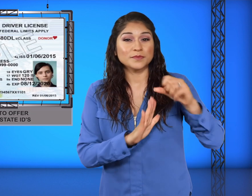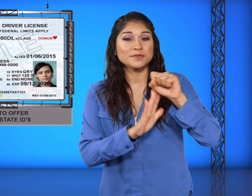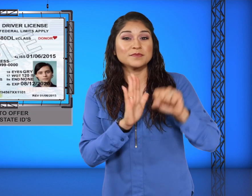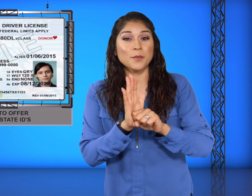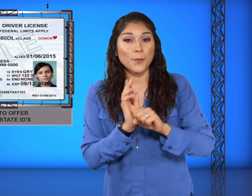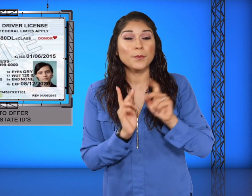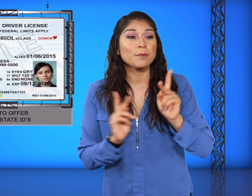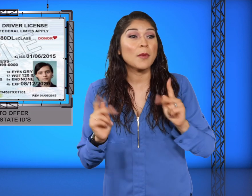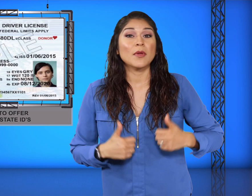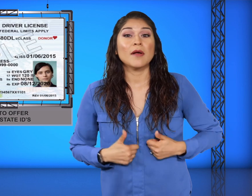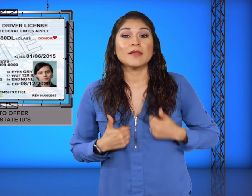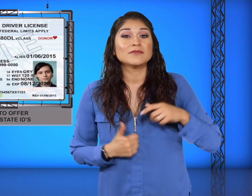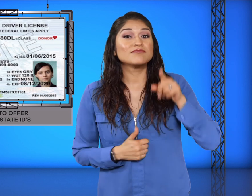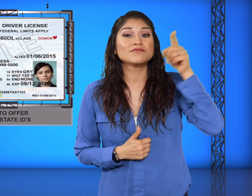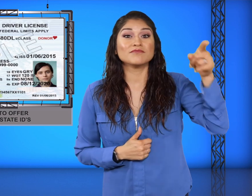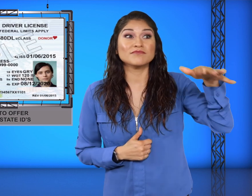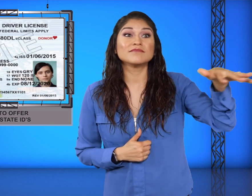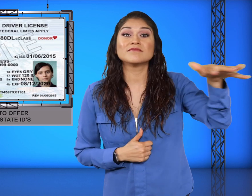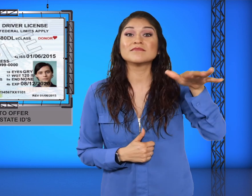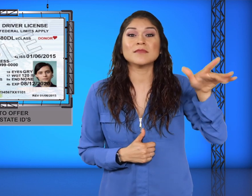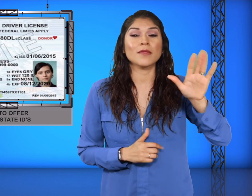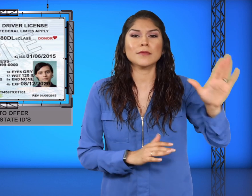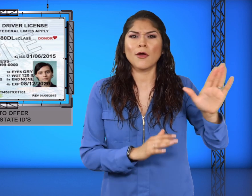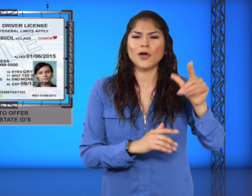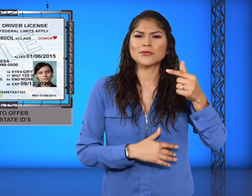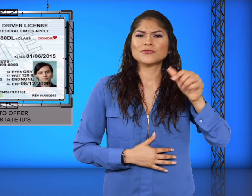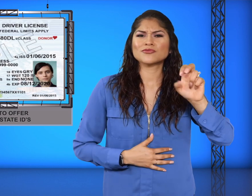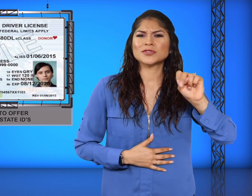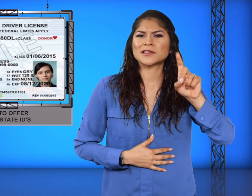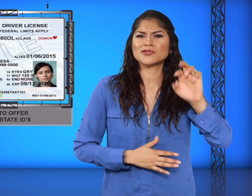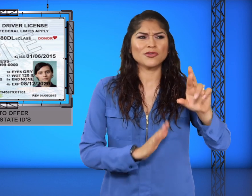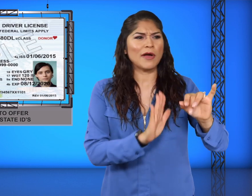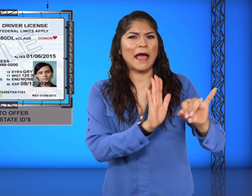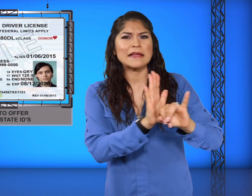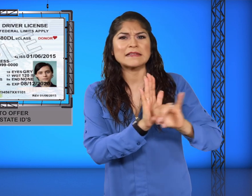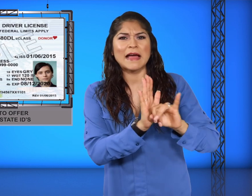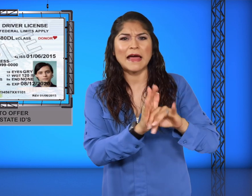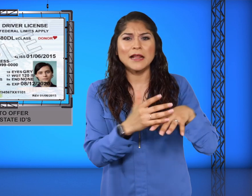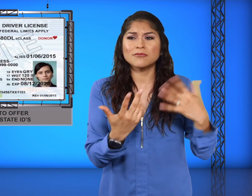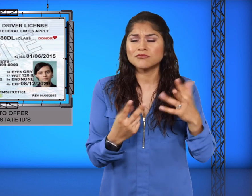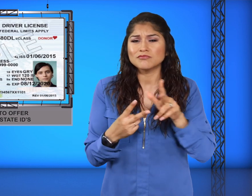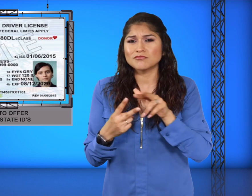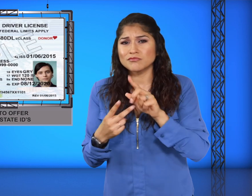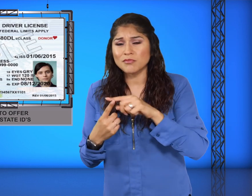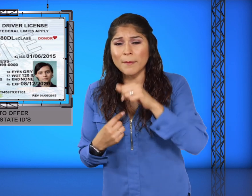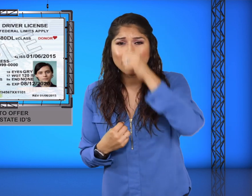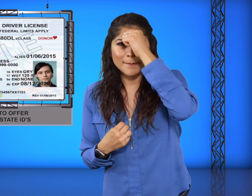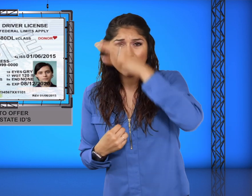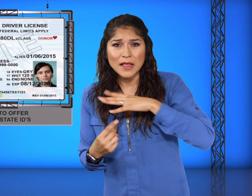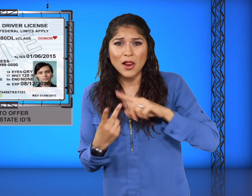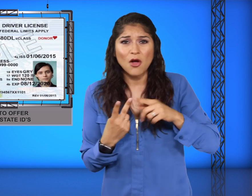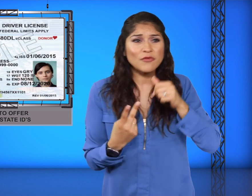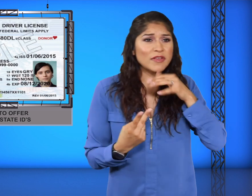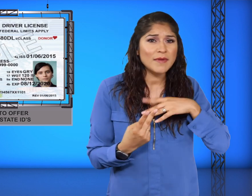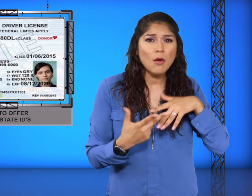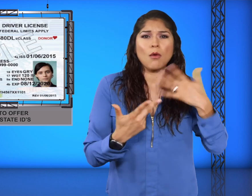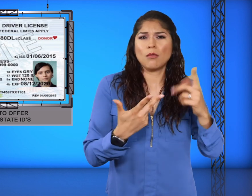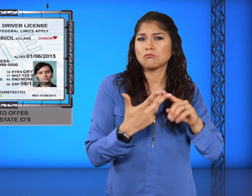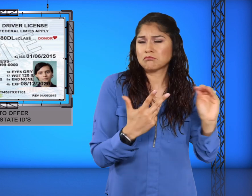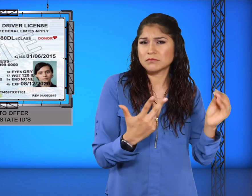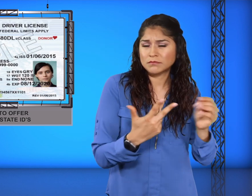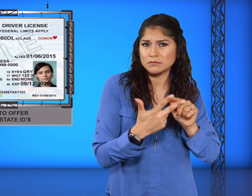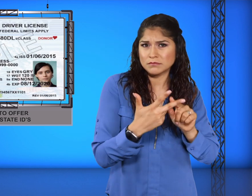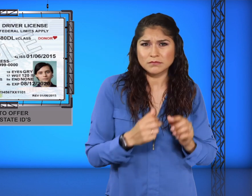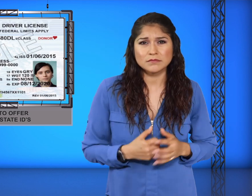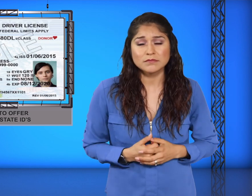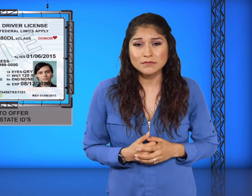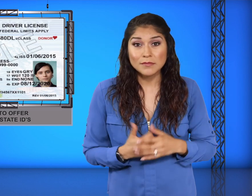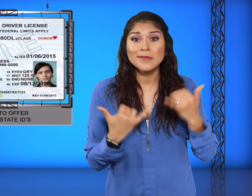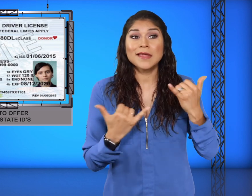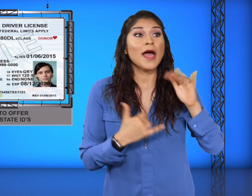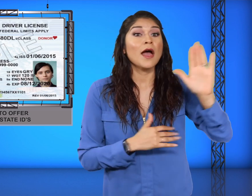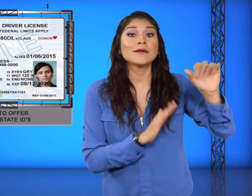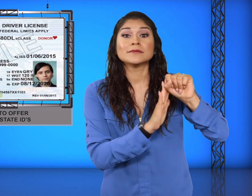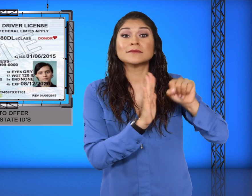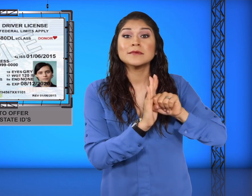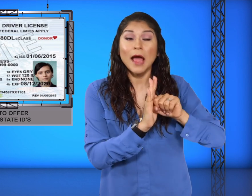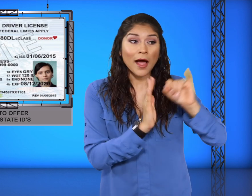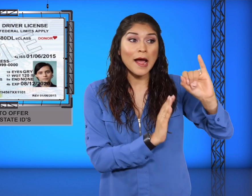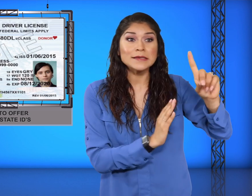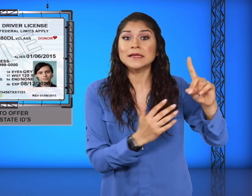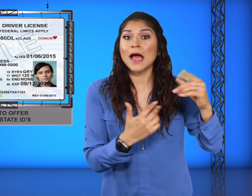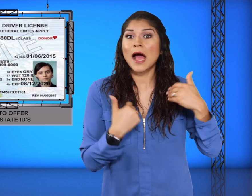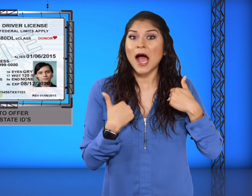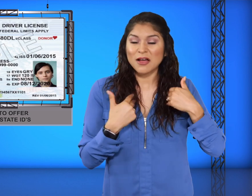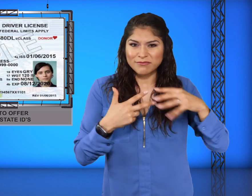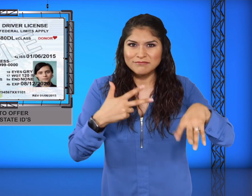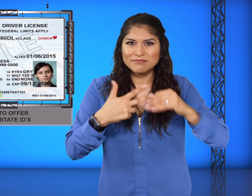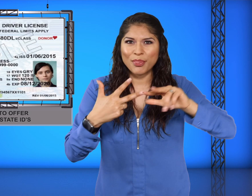Washington State residents who identify with genders other than male or female will have